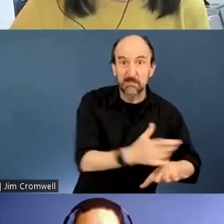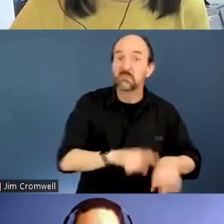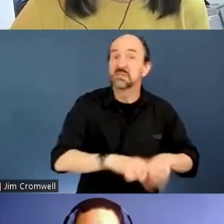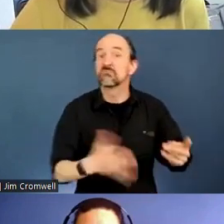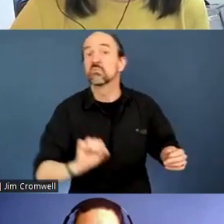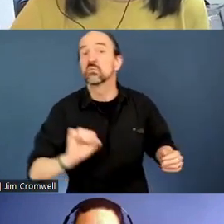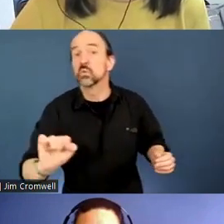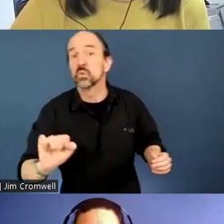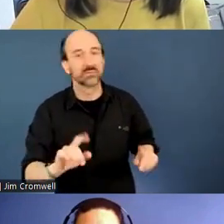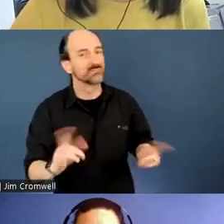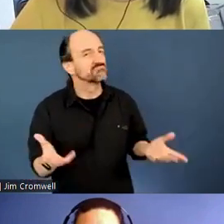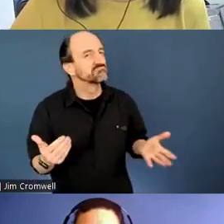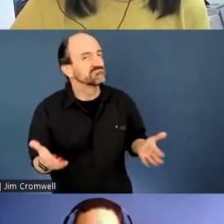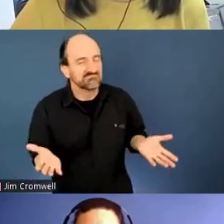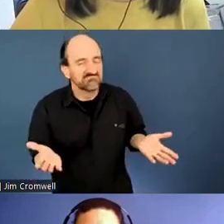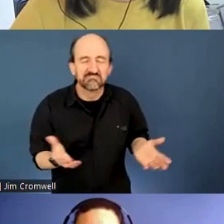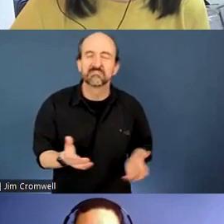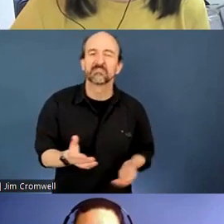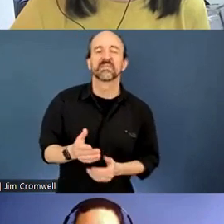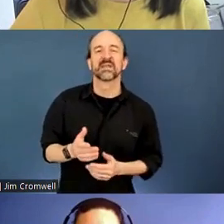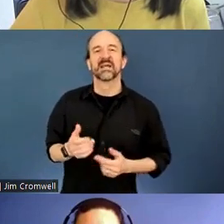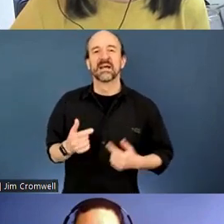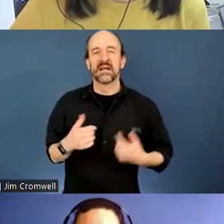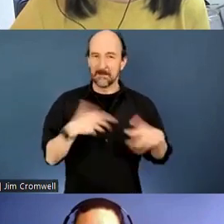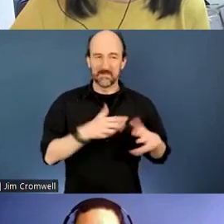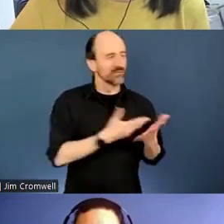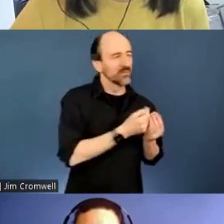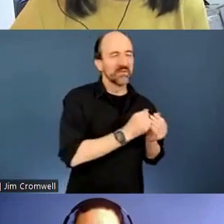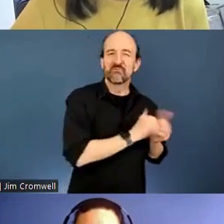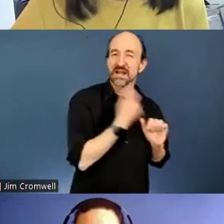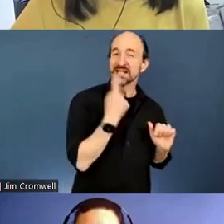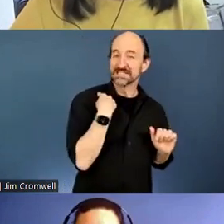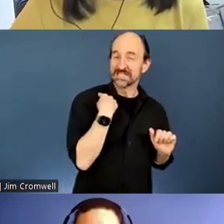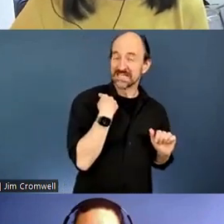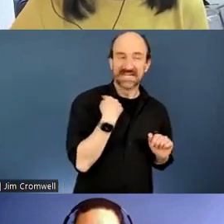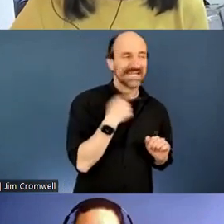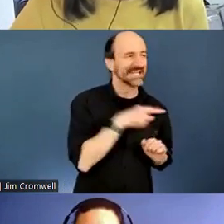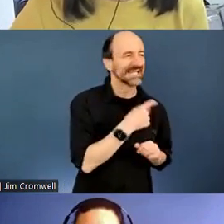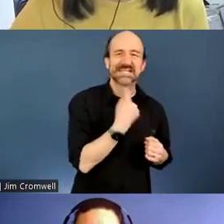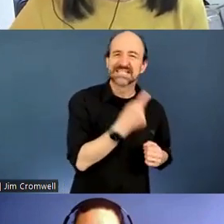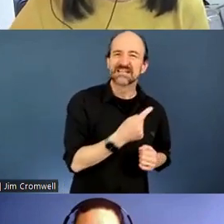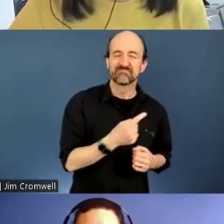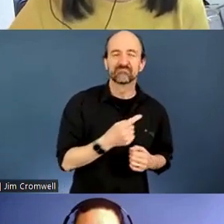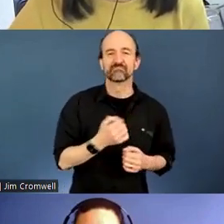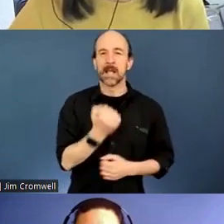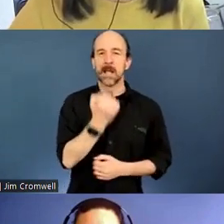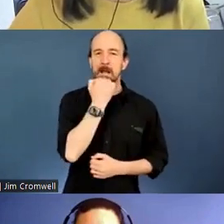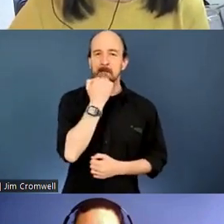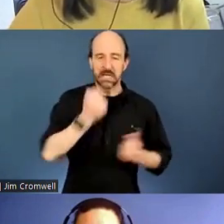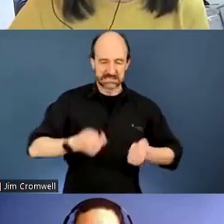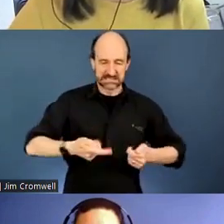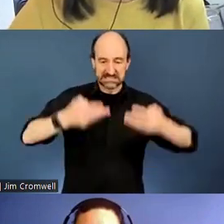with a friend yesterday, and he said, when it comes to numbers, numbers and data might be in